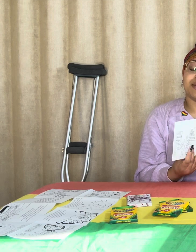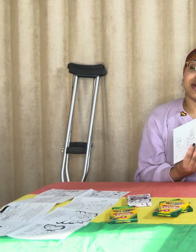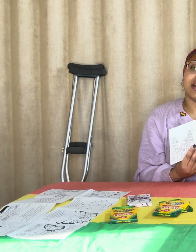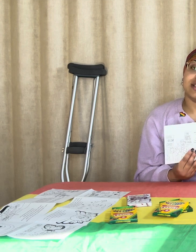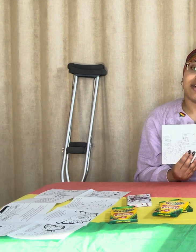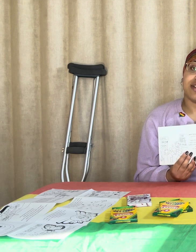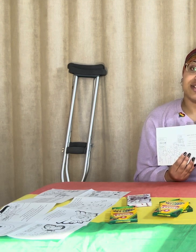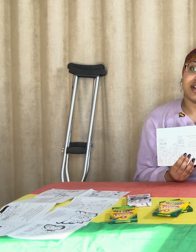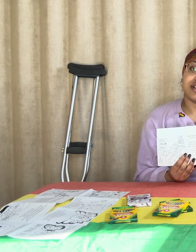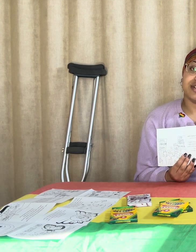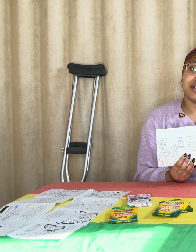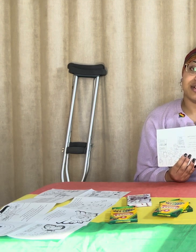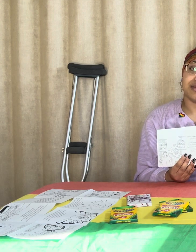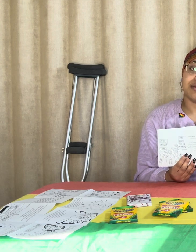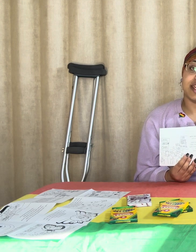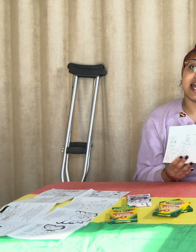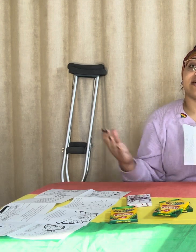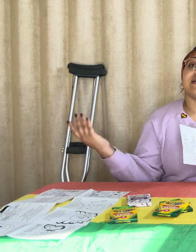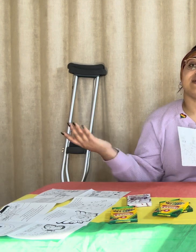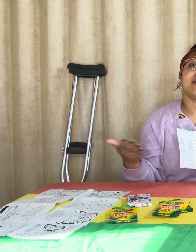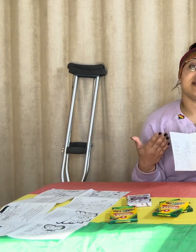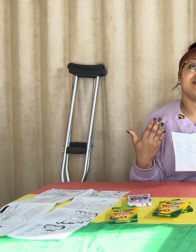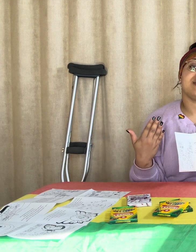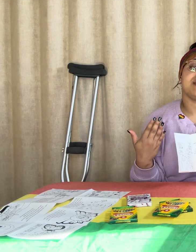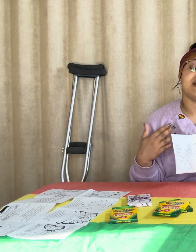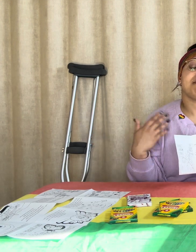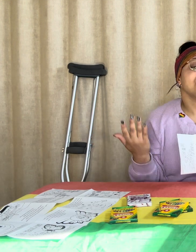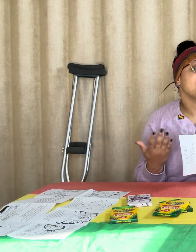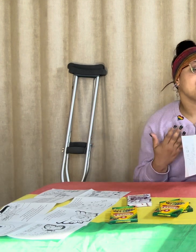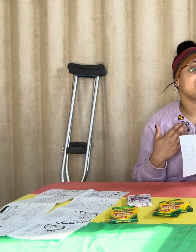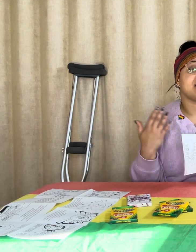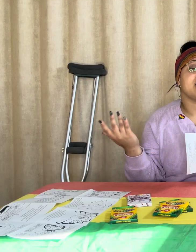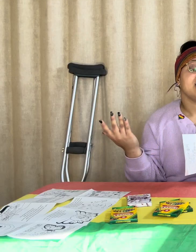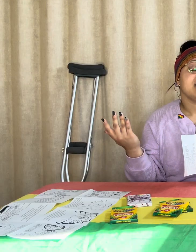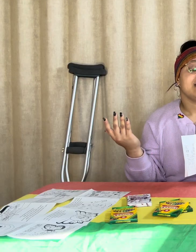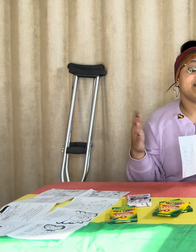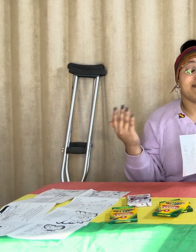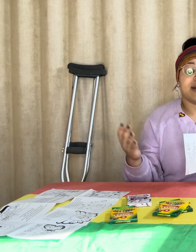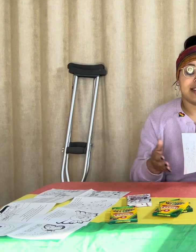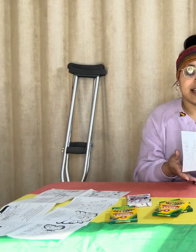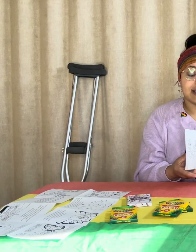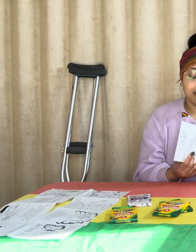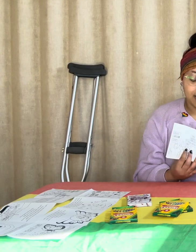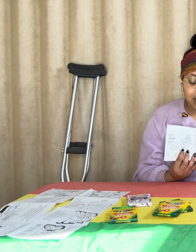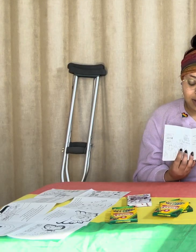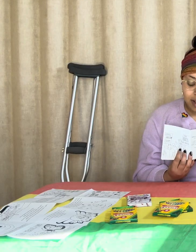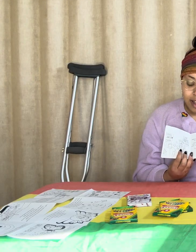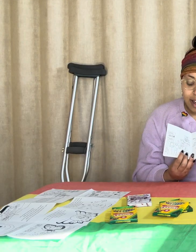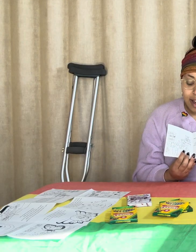boy and his father took to gather everybody to make posters and to be a part of that celebration.